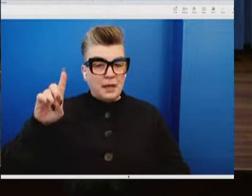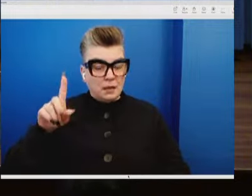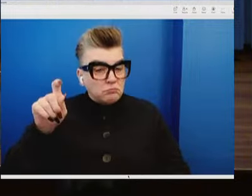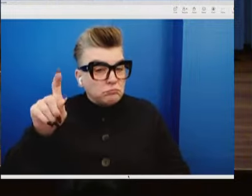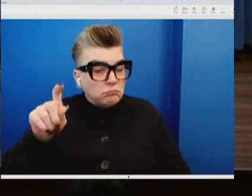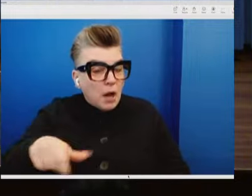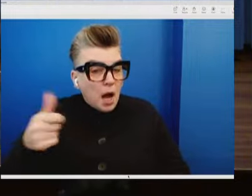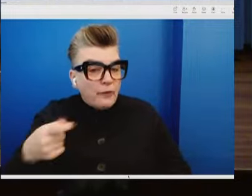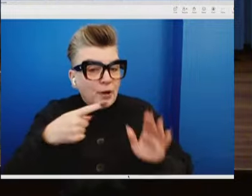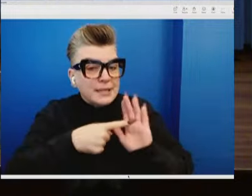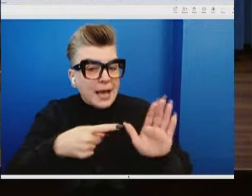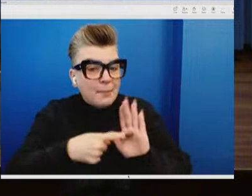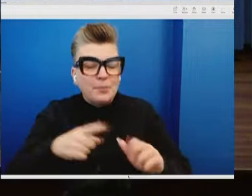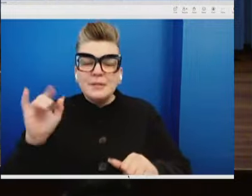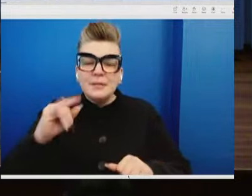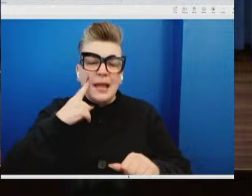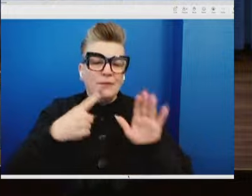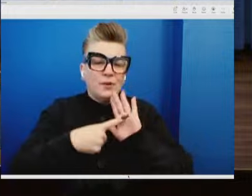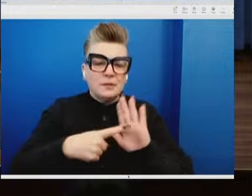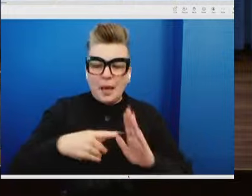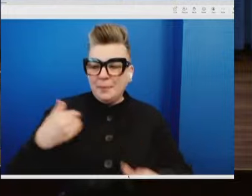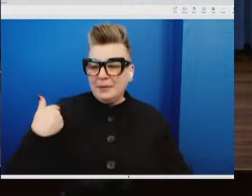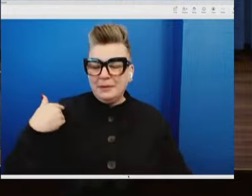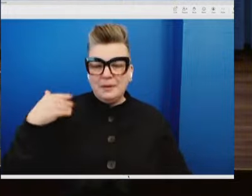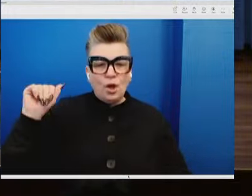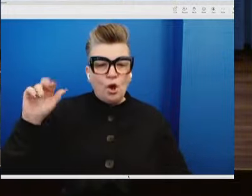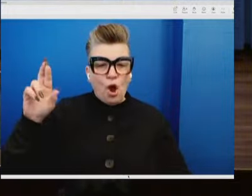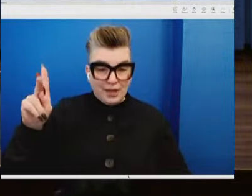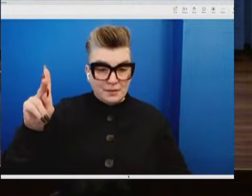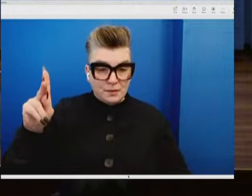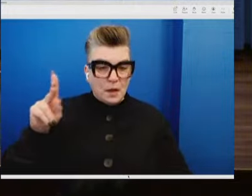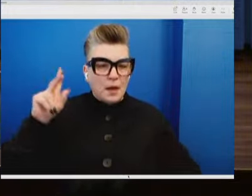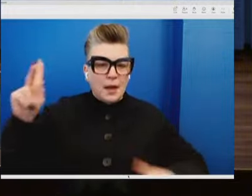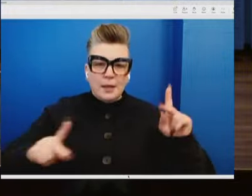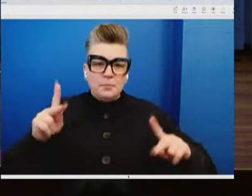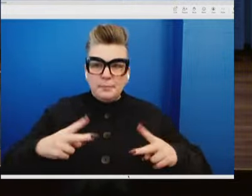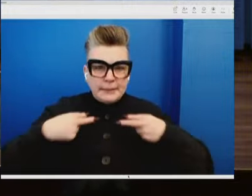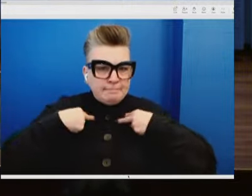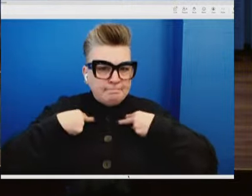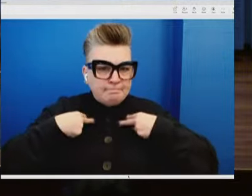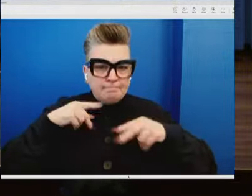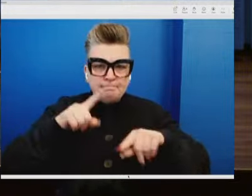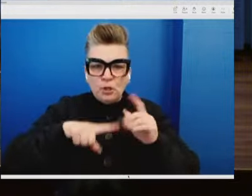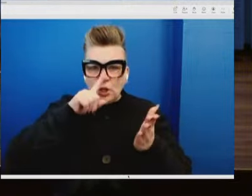happened in Arkansas where people just couldn't check in, they didn't even have internet access,